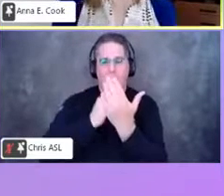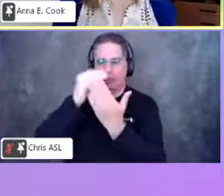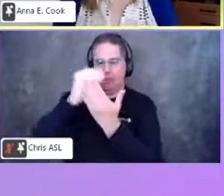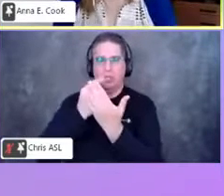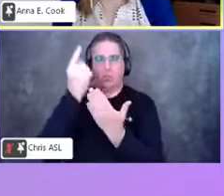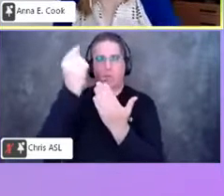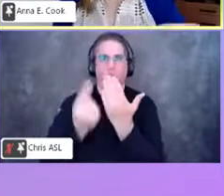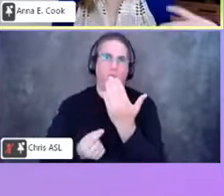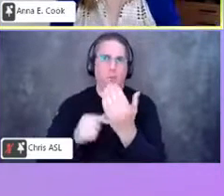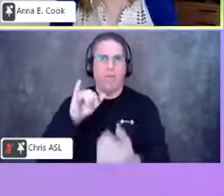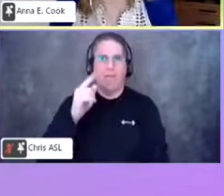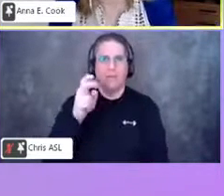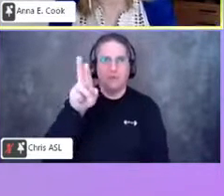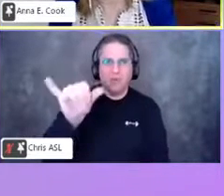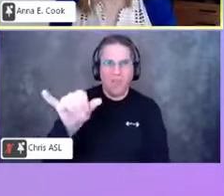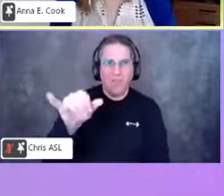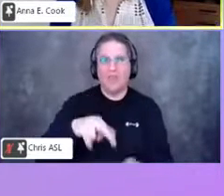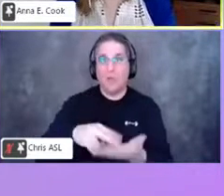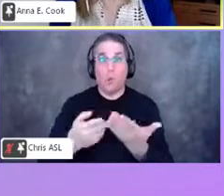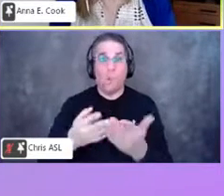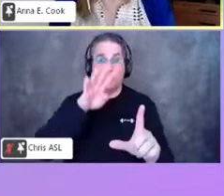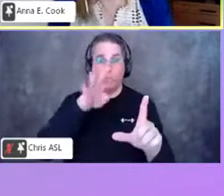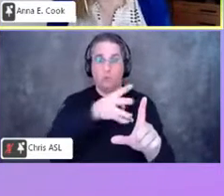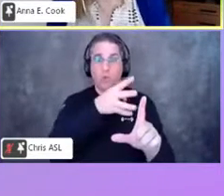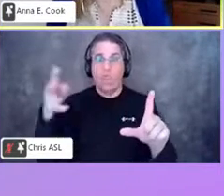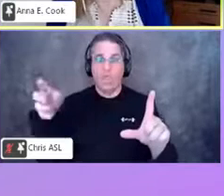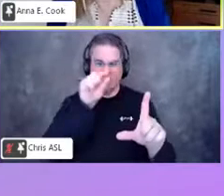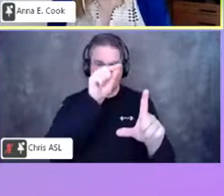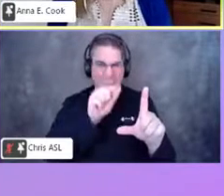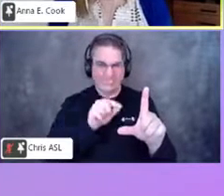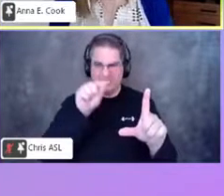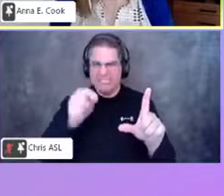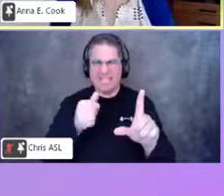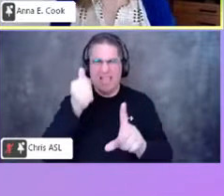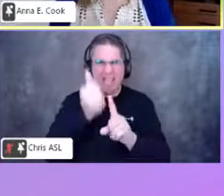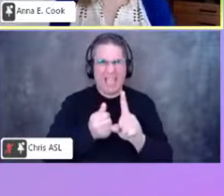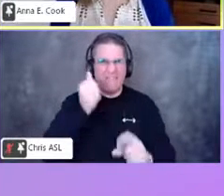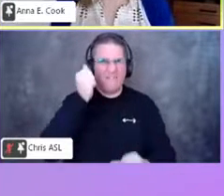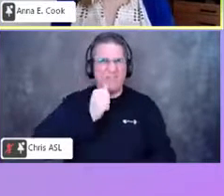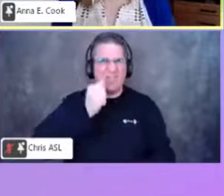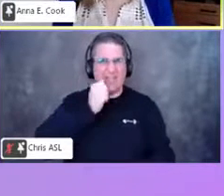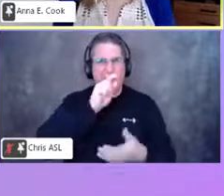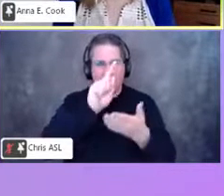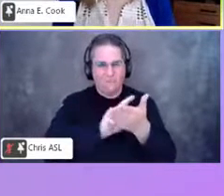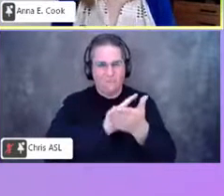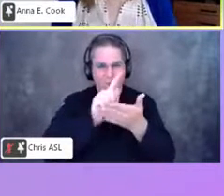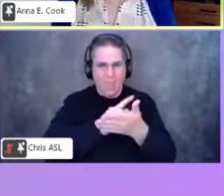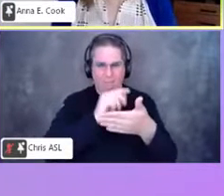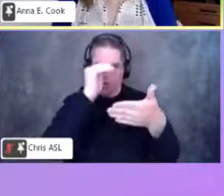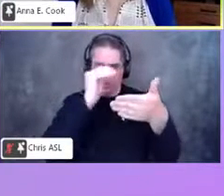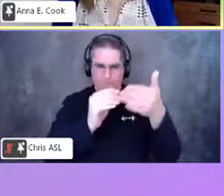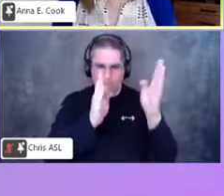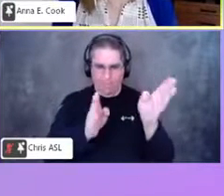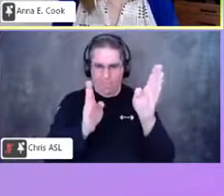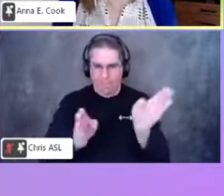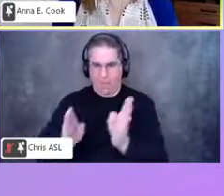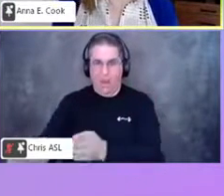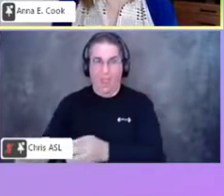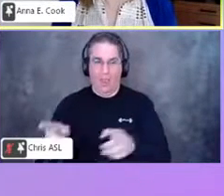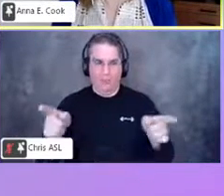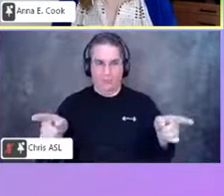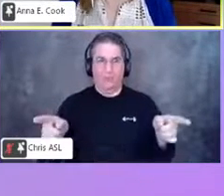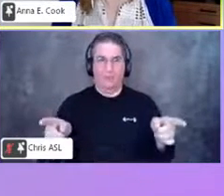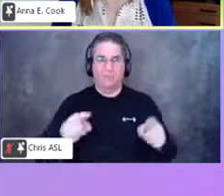hour by hour day by day fine details of the entire trip these are opportunities to